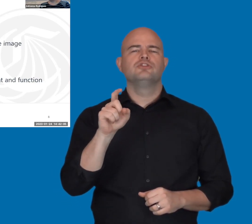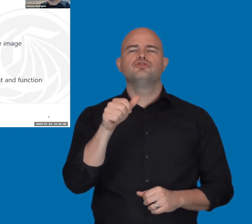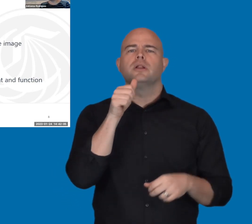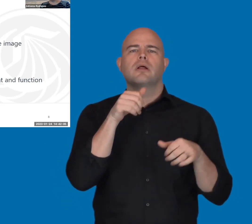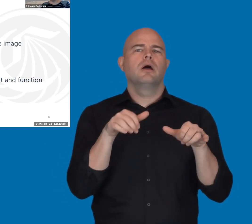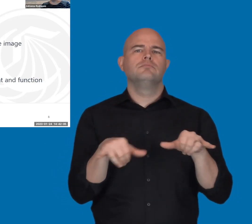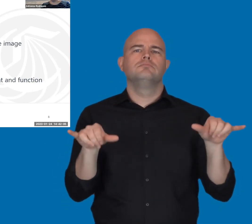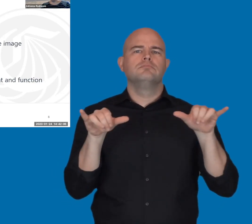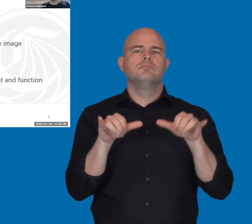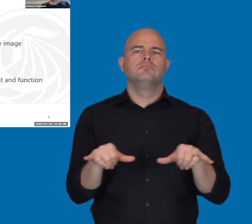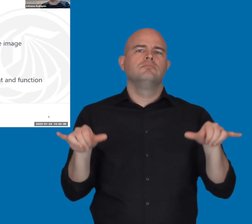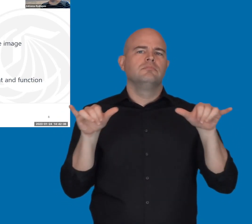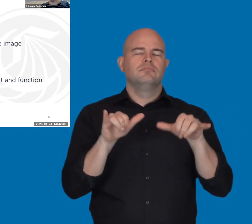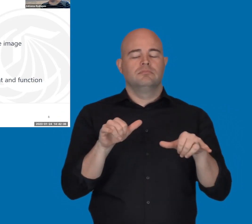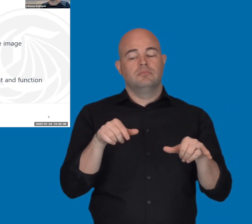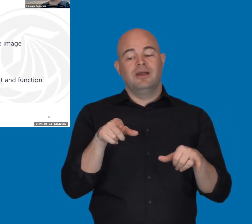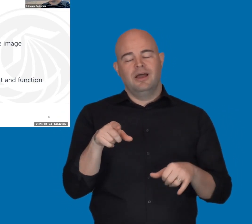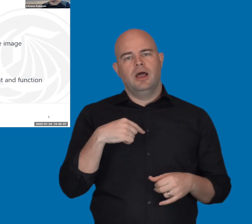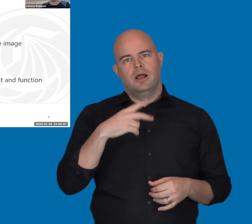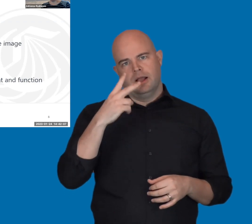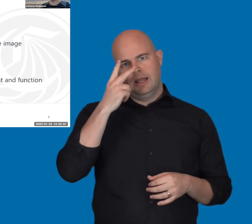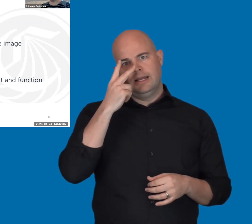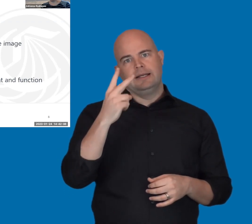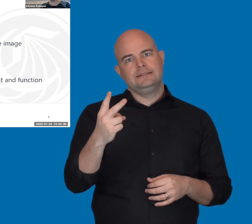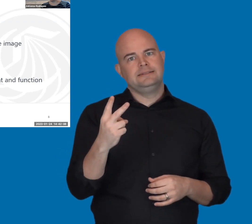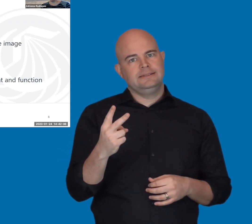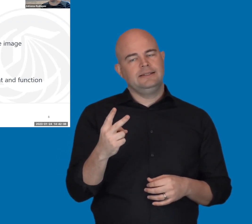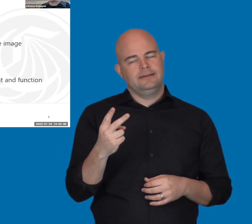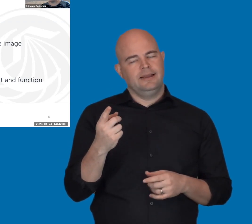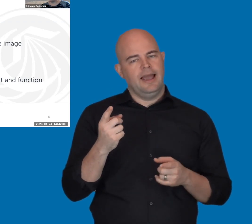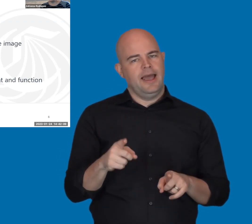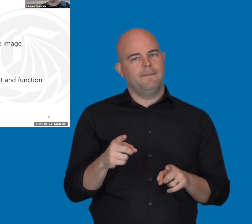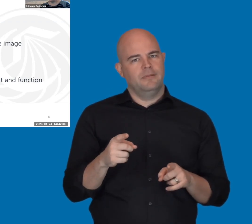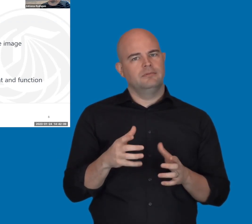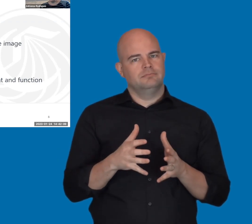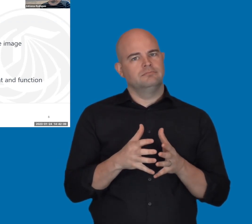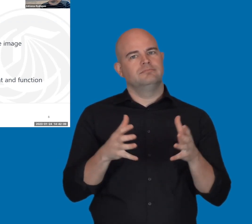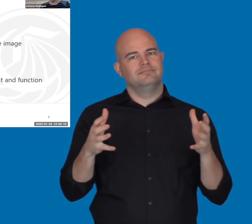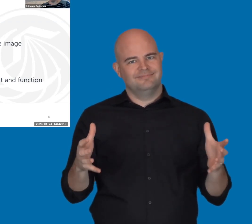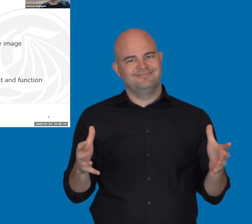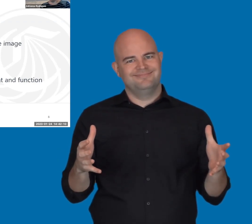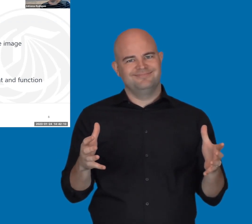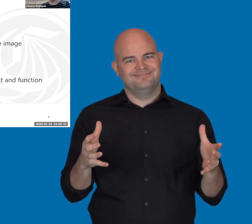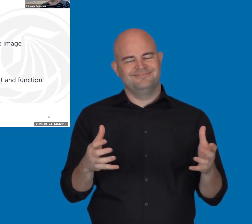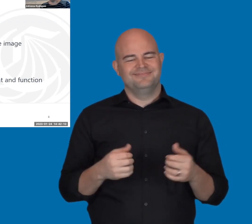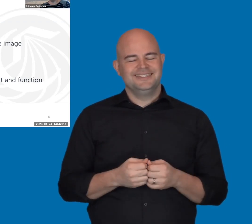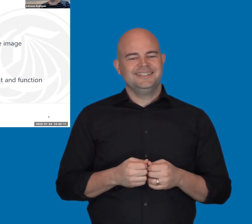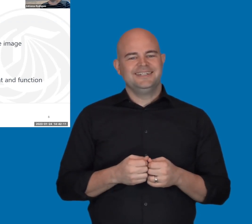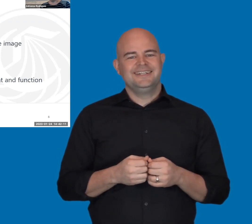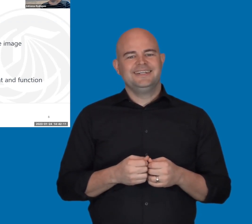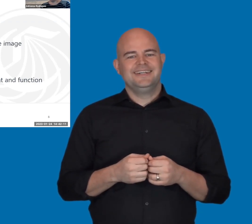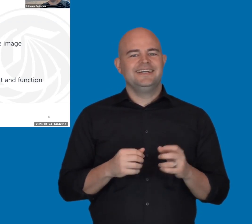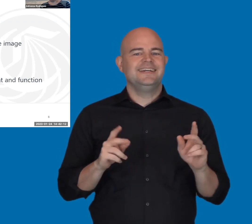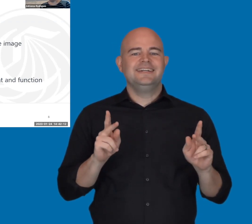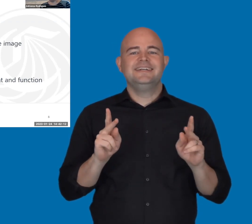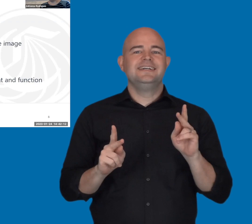So, this is a big one. I see this commonly happen when people